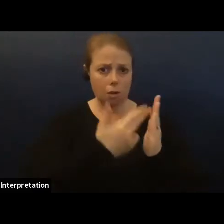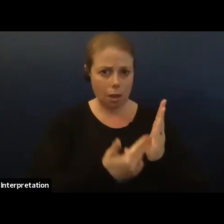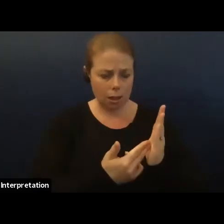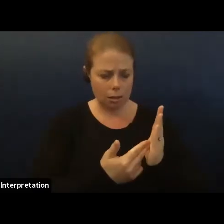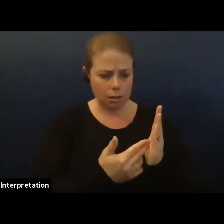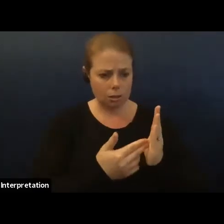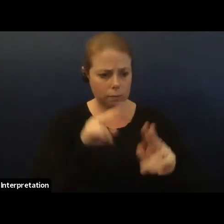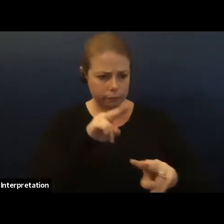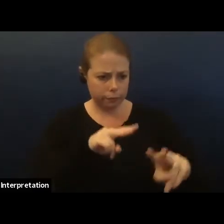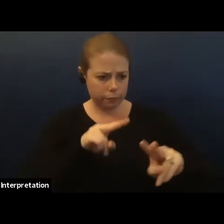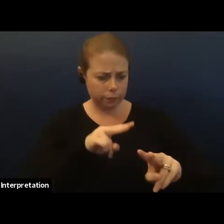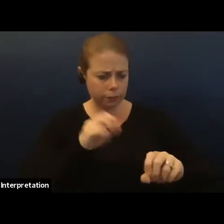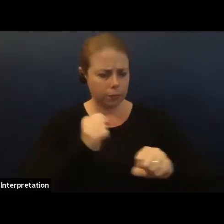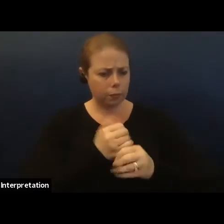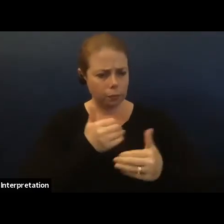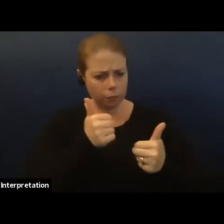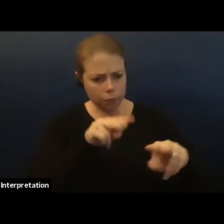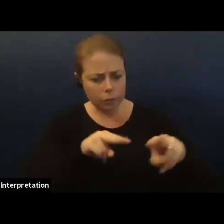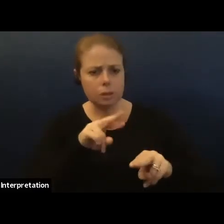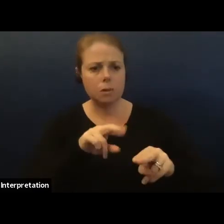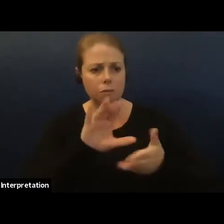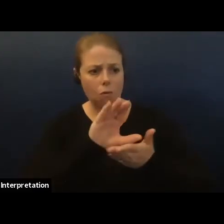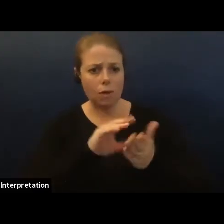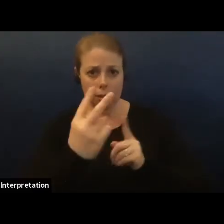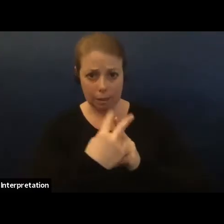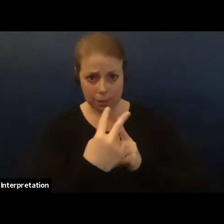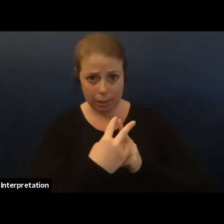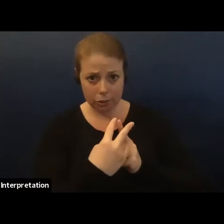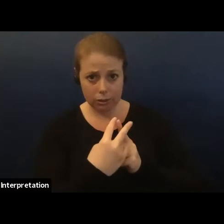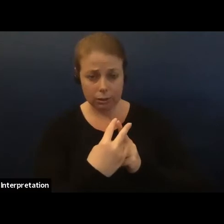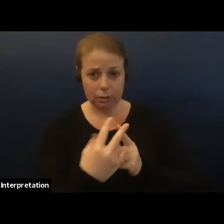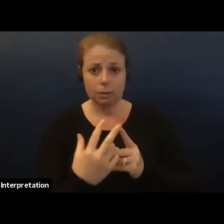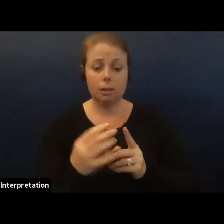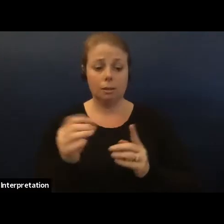Our peers include practising artist, arts workers and industry experts